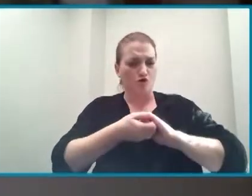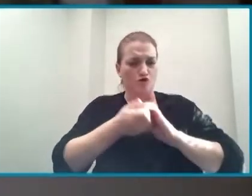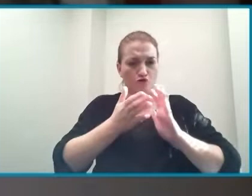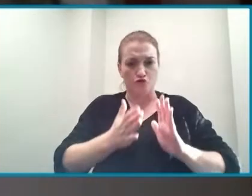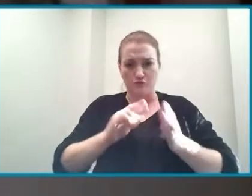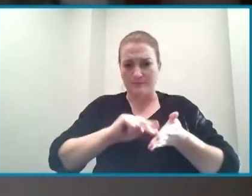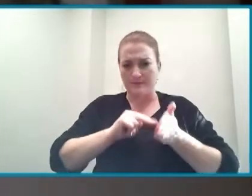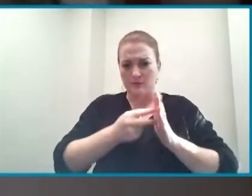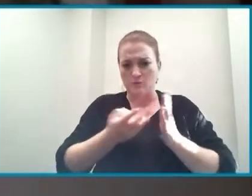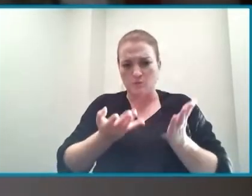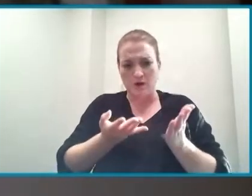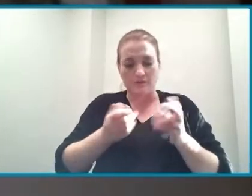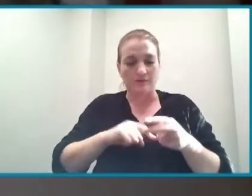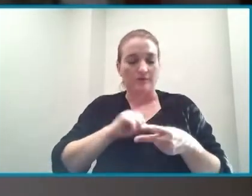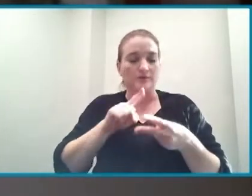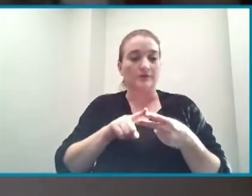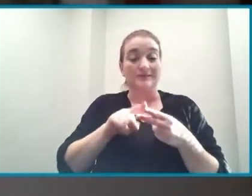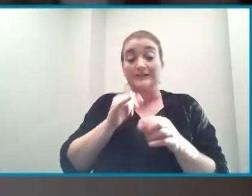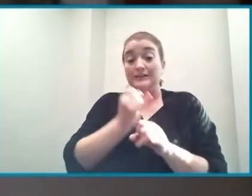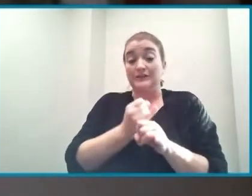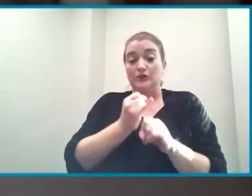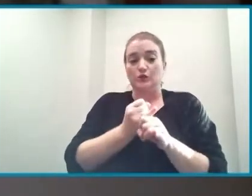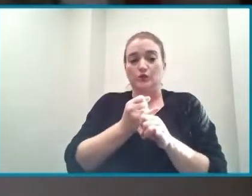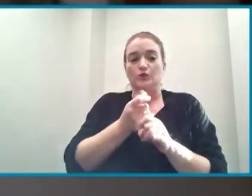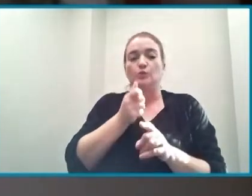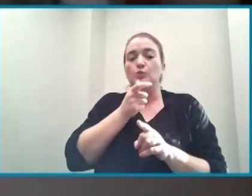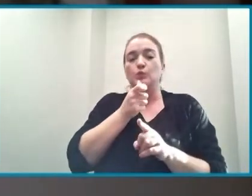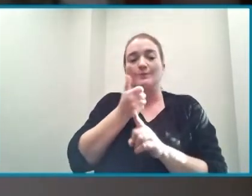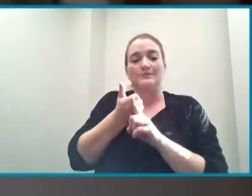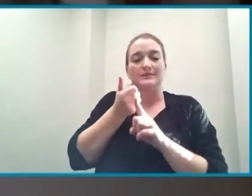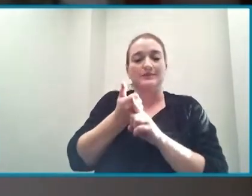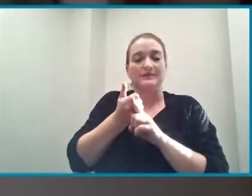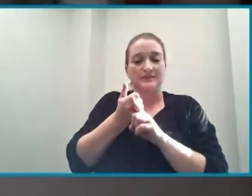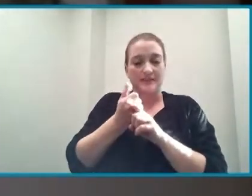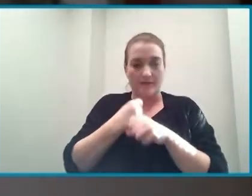create social services for the Greater San Diego community.